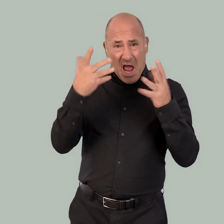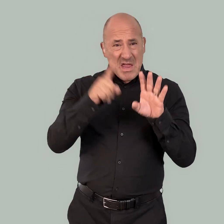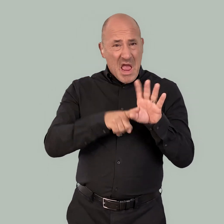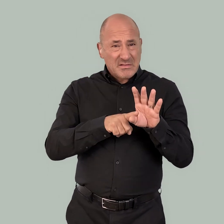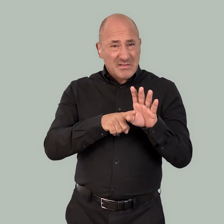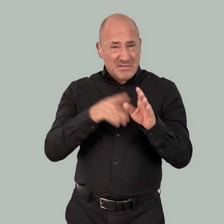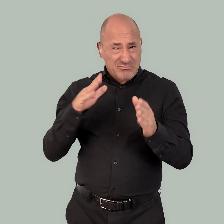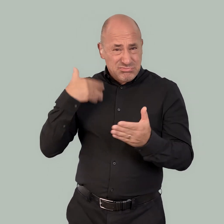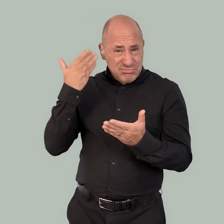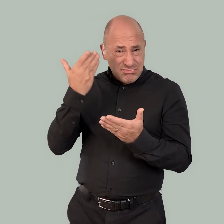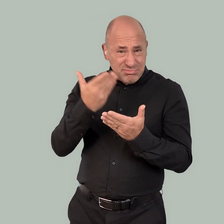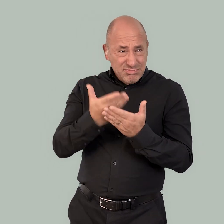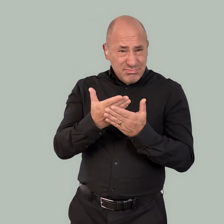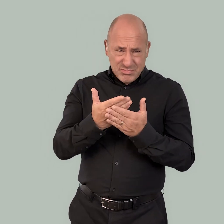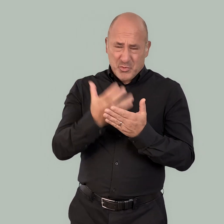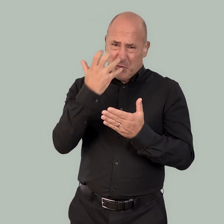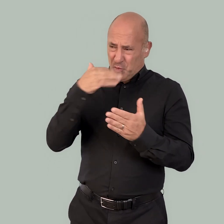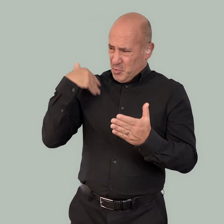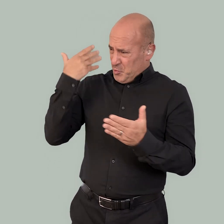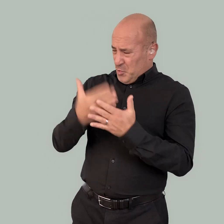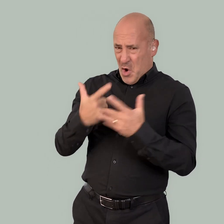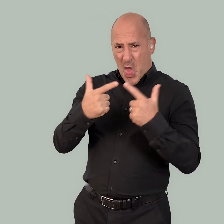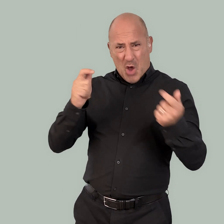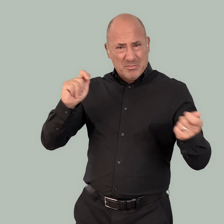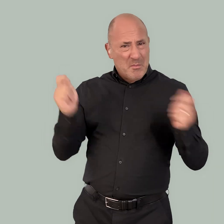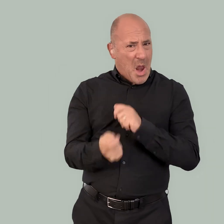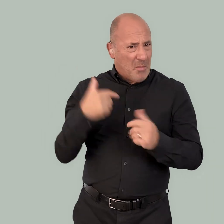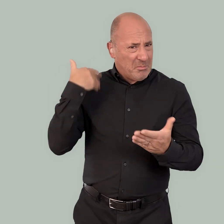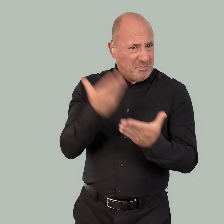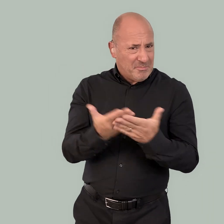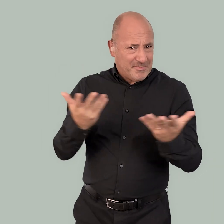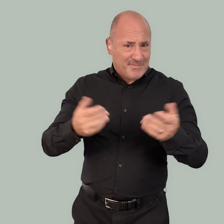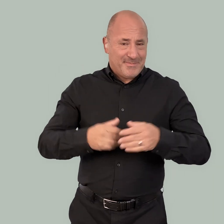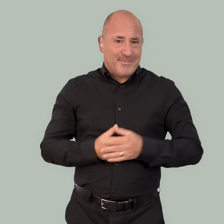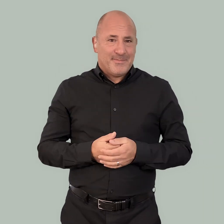and much has changed during that time.